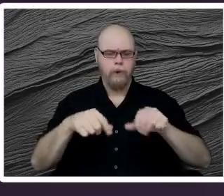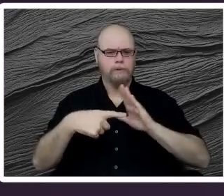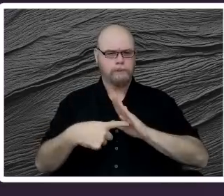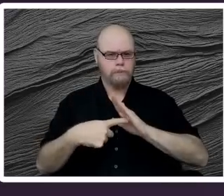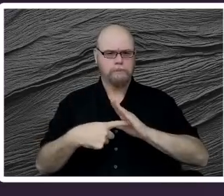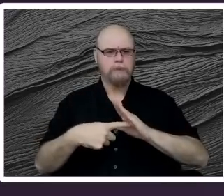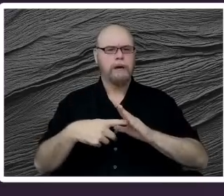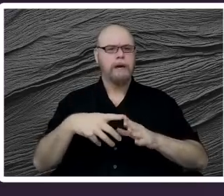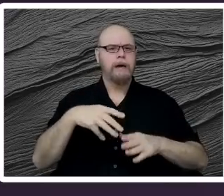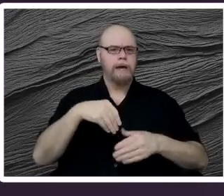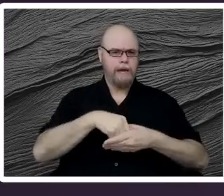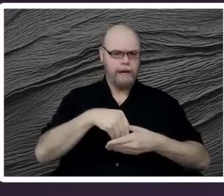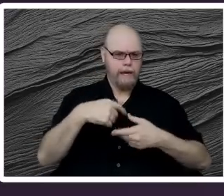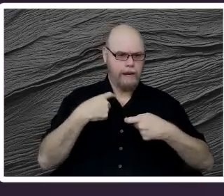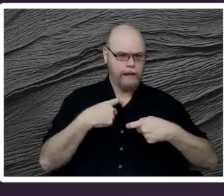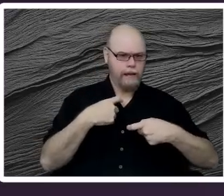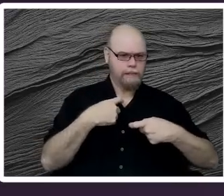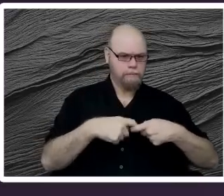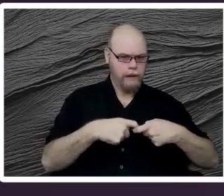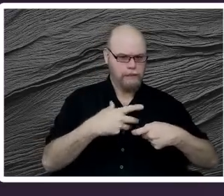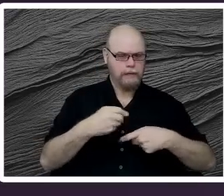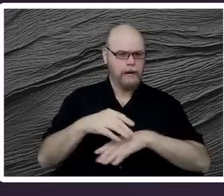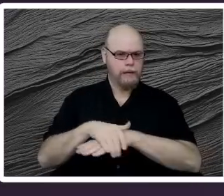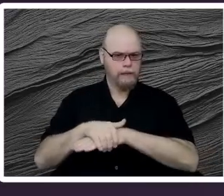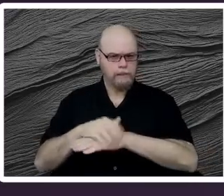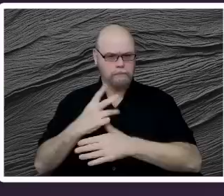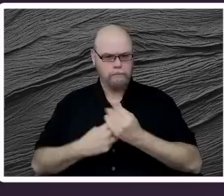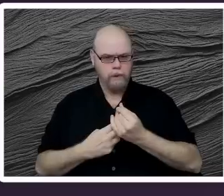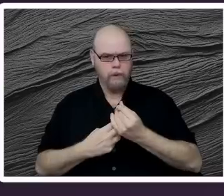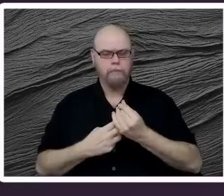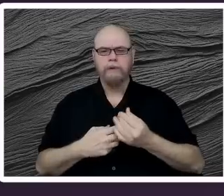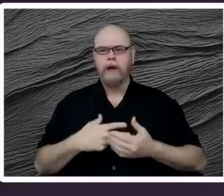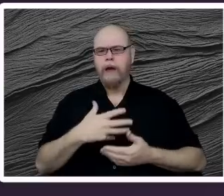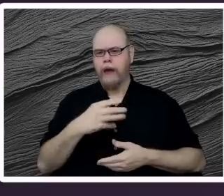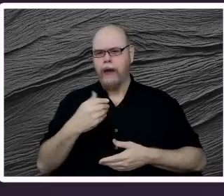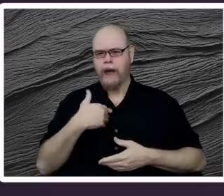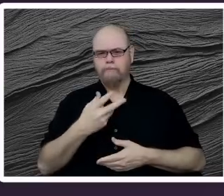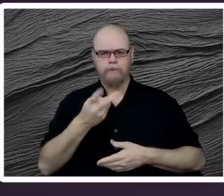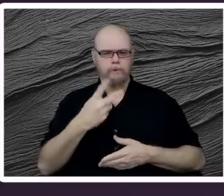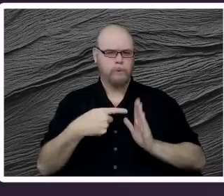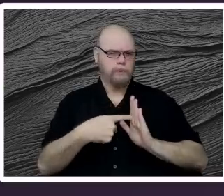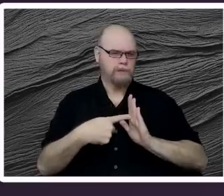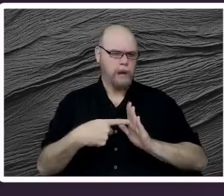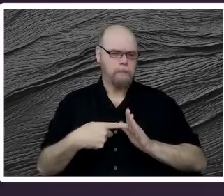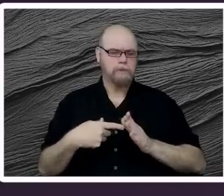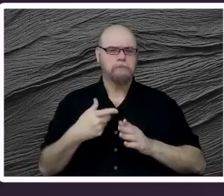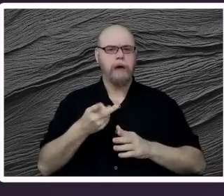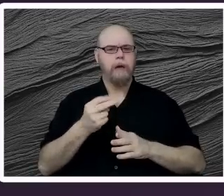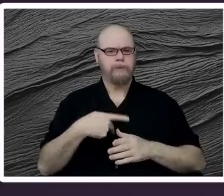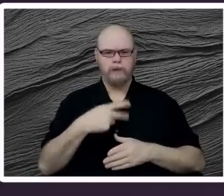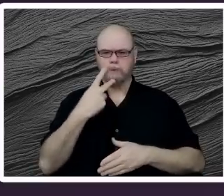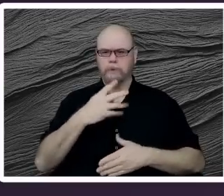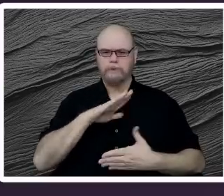And here are just two examples of the posters. You'll see that the entire set is 28 posters. It's